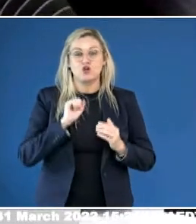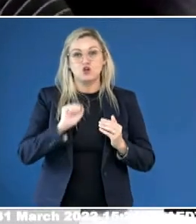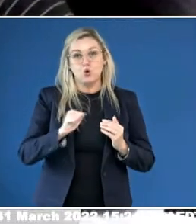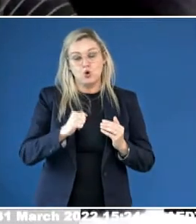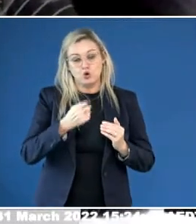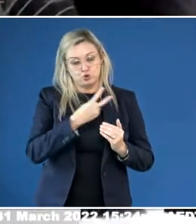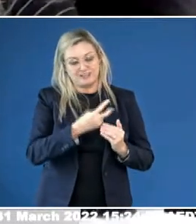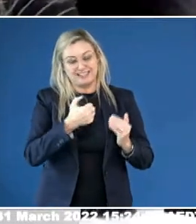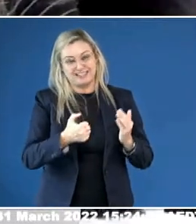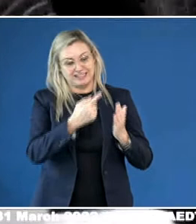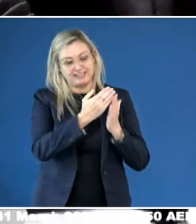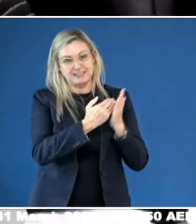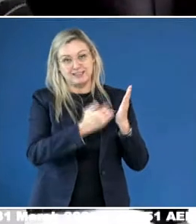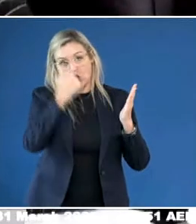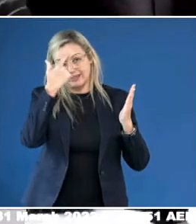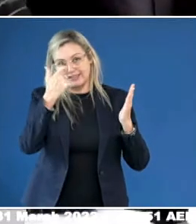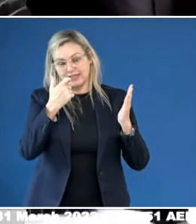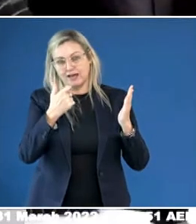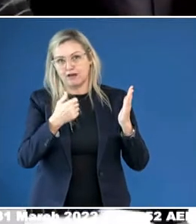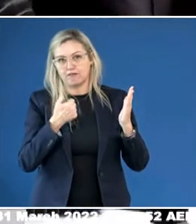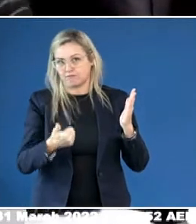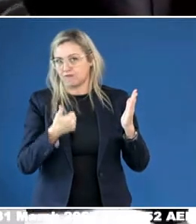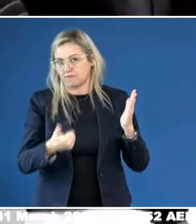are going to be available for others to see as well, because it's important that they get